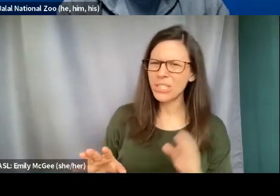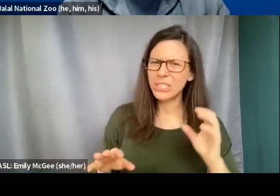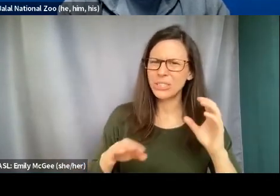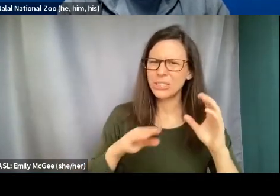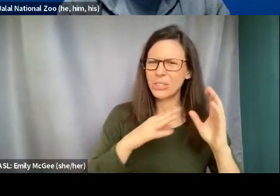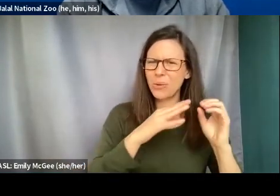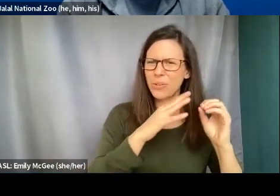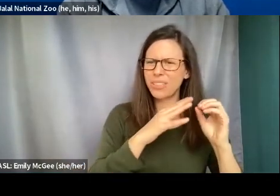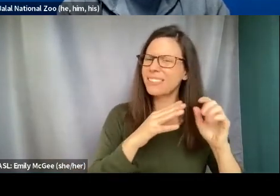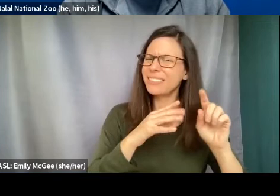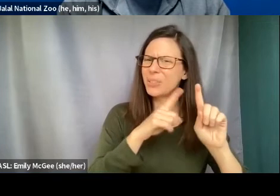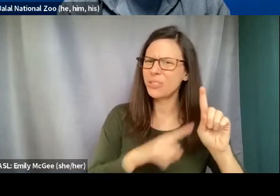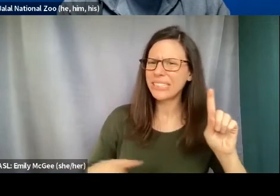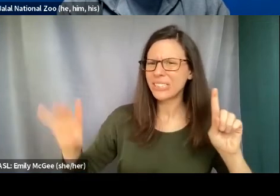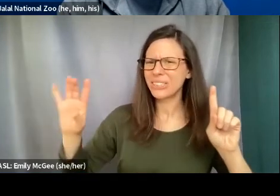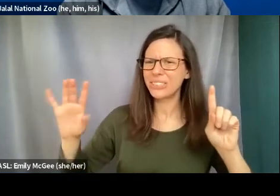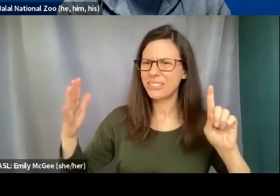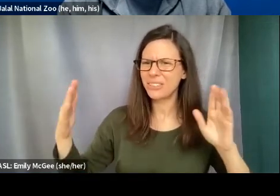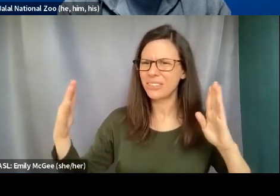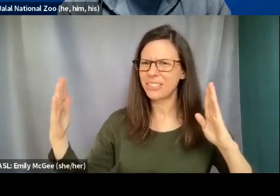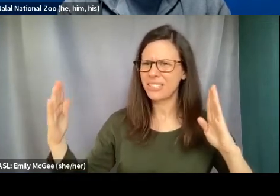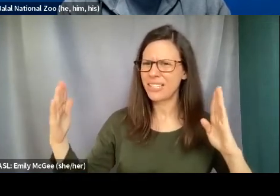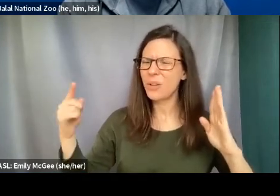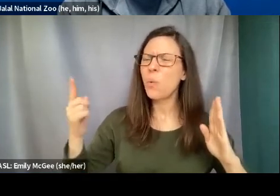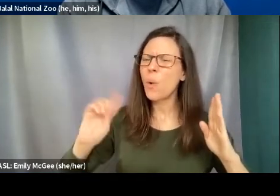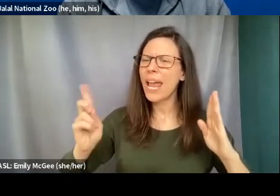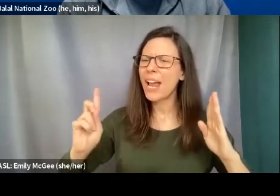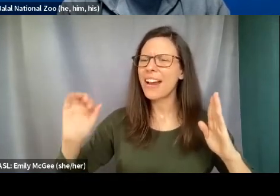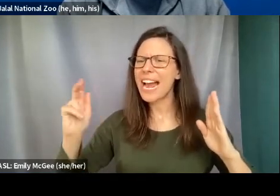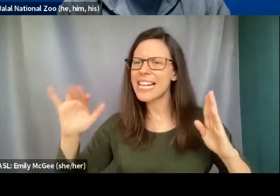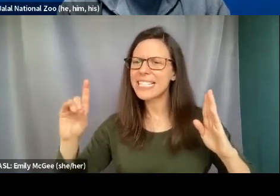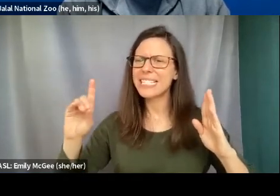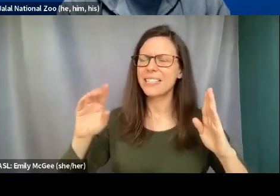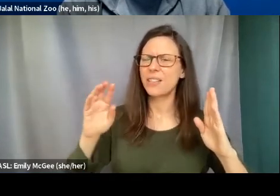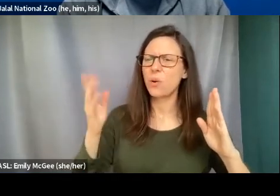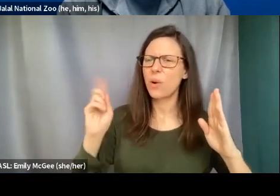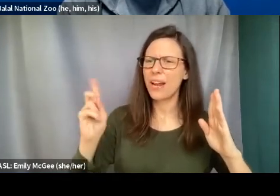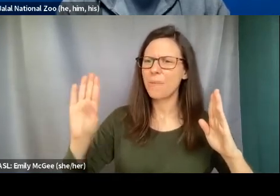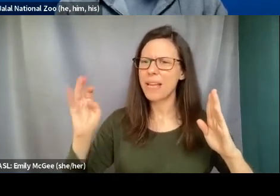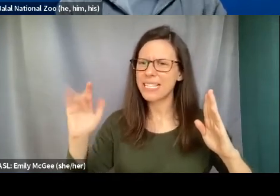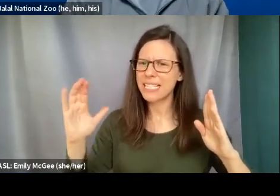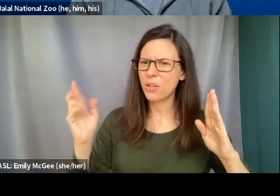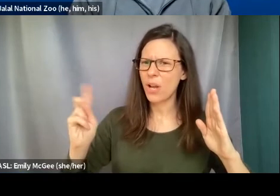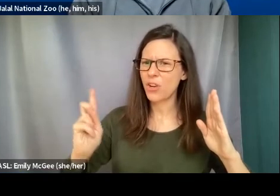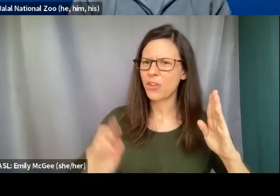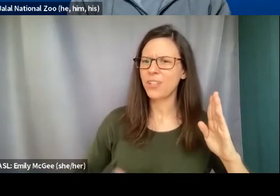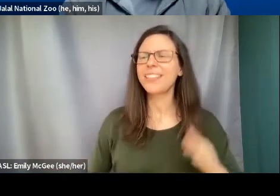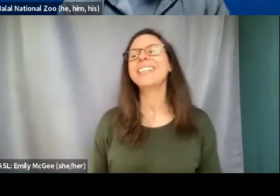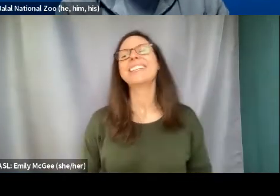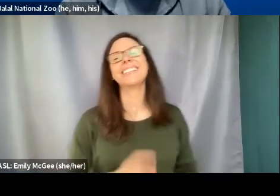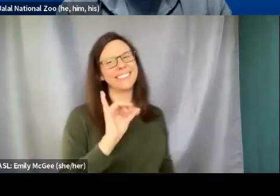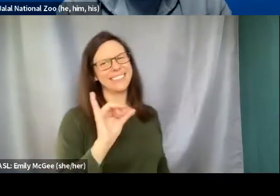which is more basic? Is the higher number more acidic? >>Jalal: Uh no, yeah, the opposite. >>Shellie: The opposite?